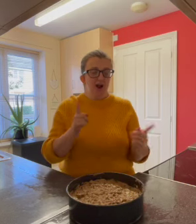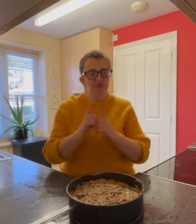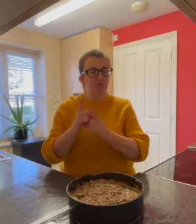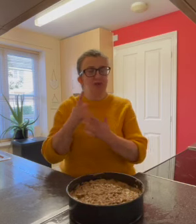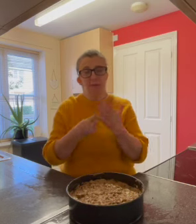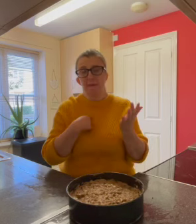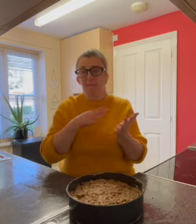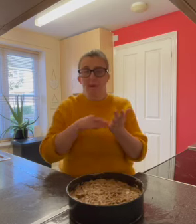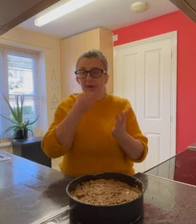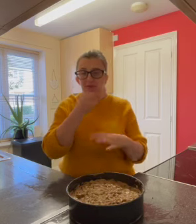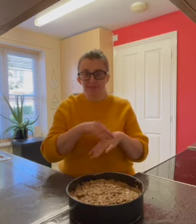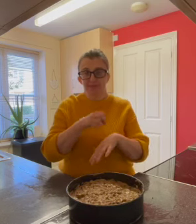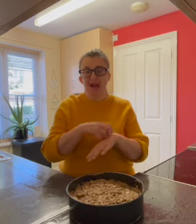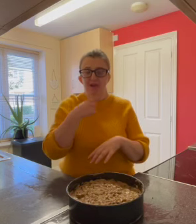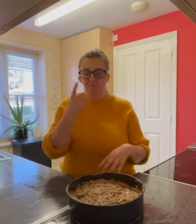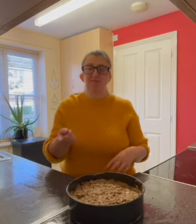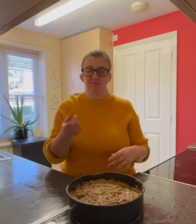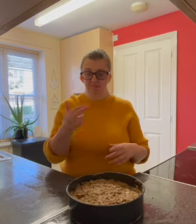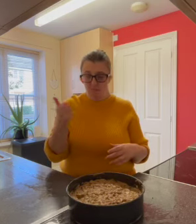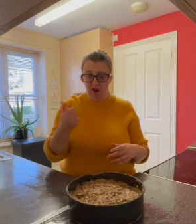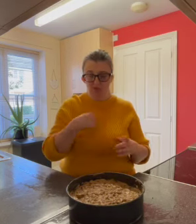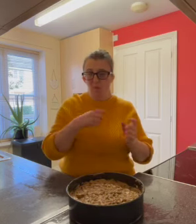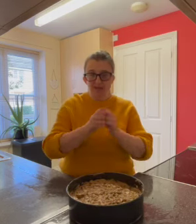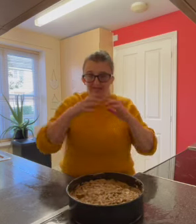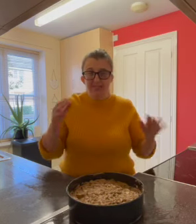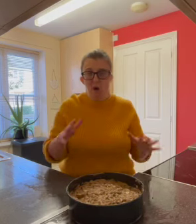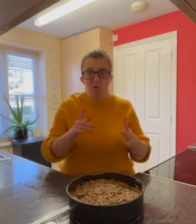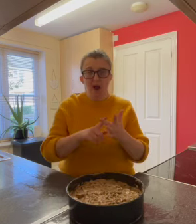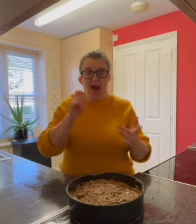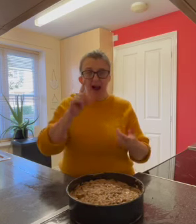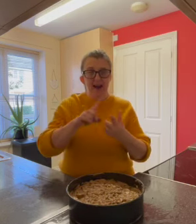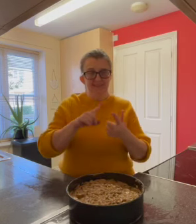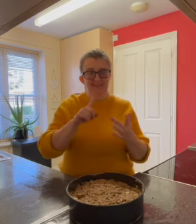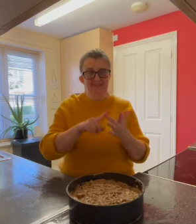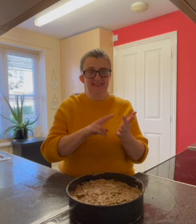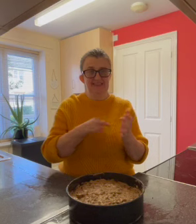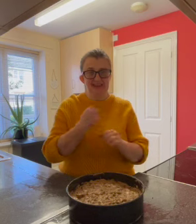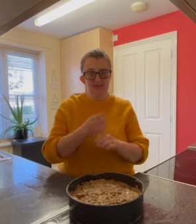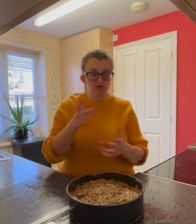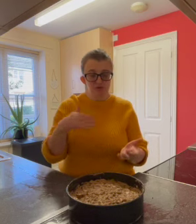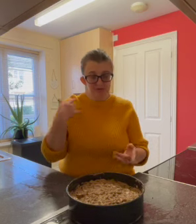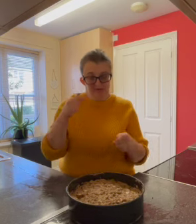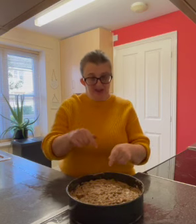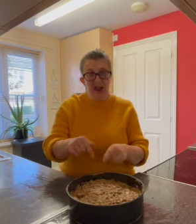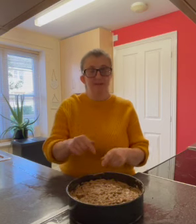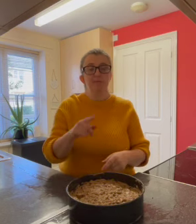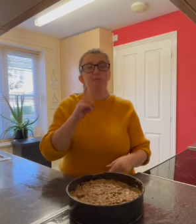And it only I and my mum eating Christmas cake so I asked her if she would be happy to have it without icing...